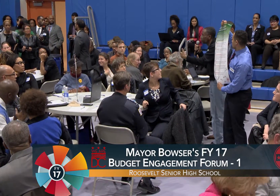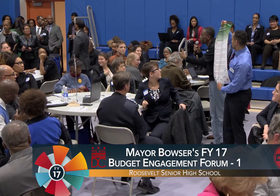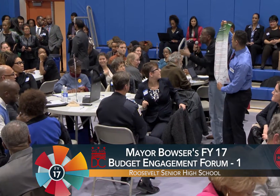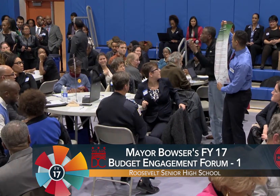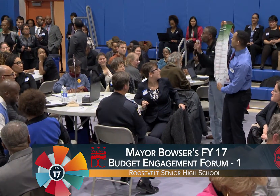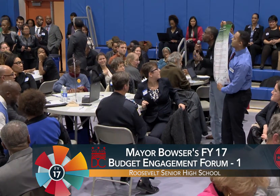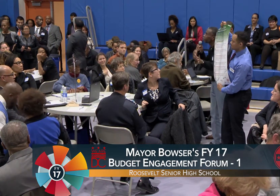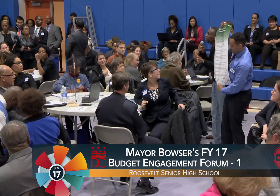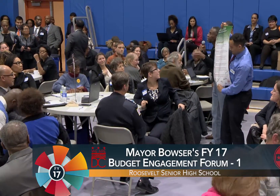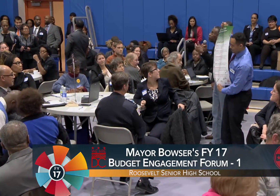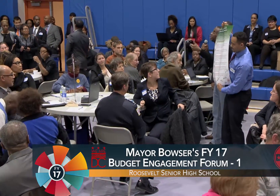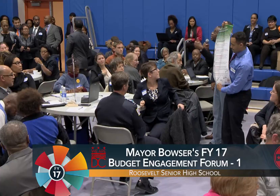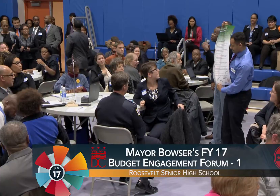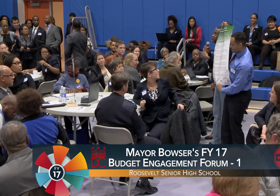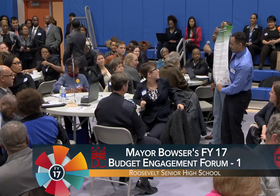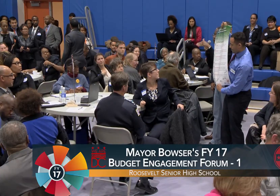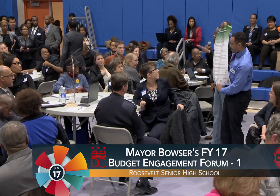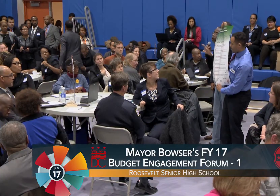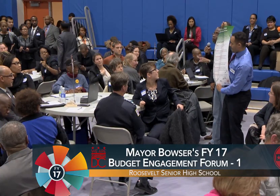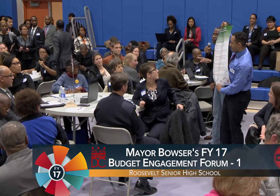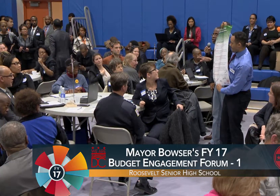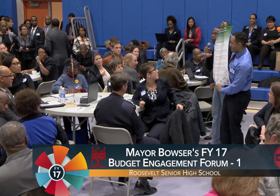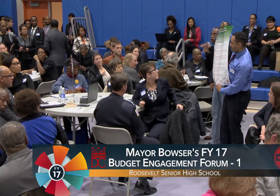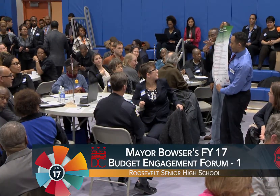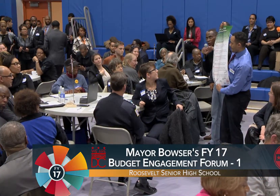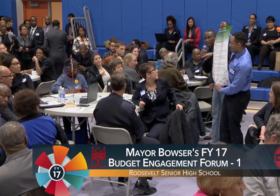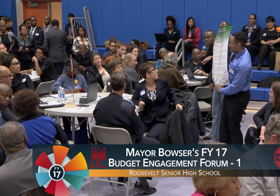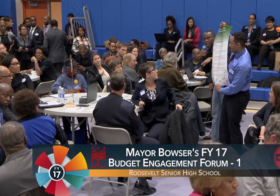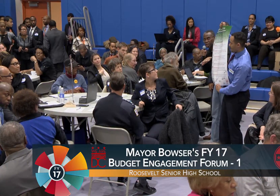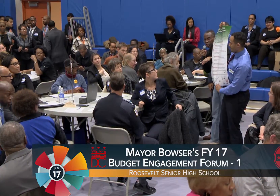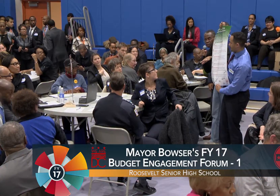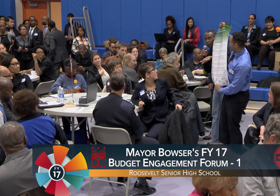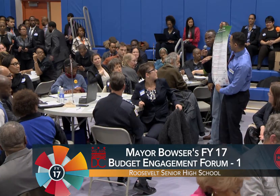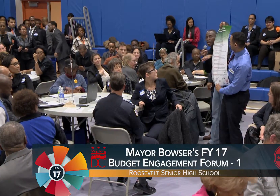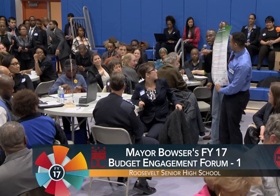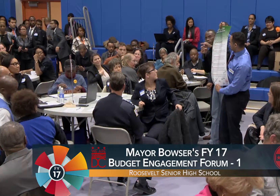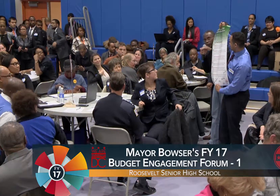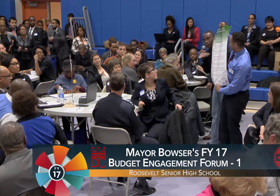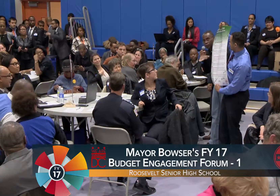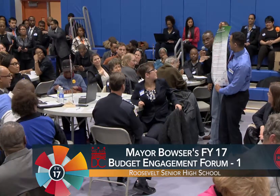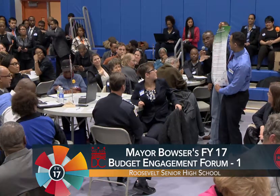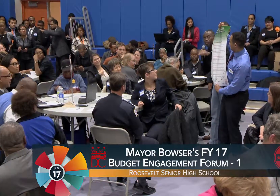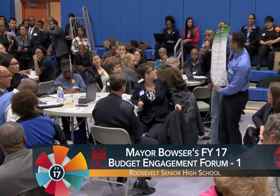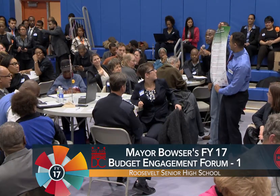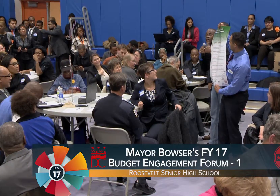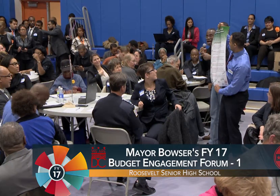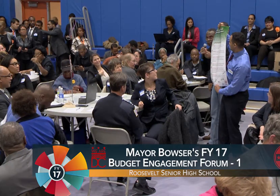INCARCERATION. WE AGREED THAT WE NEED TO START SPENDING MORE MONEY ON EDUCATION AND INTERVENTION AND OTHER KINDS